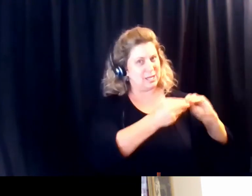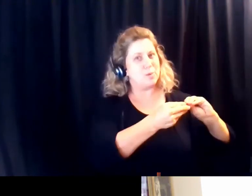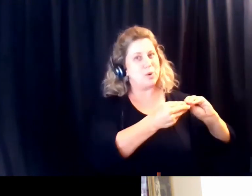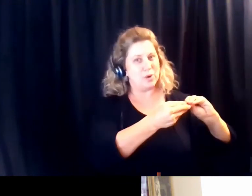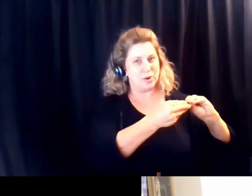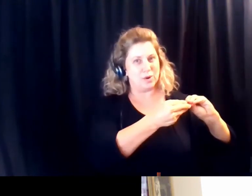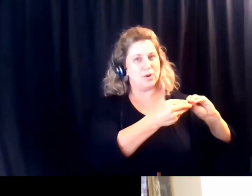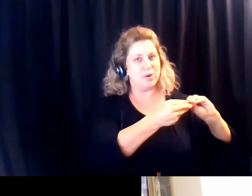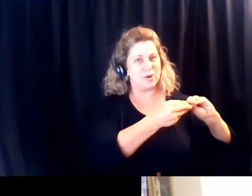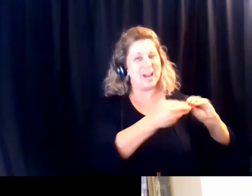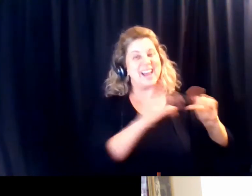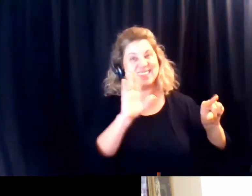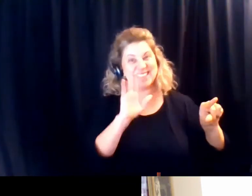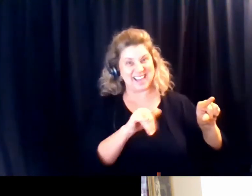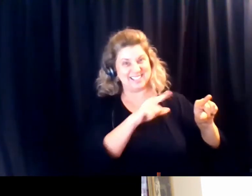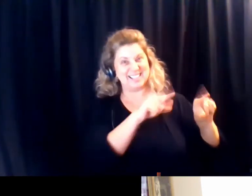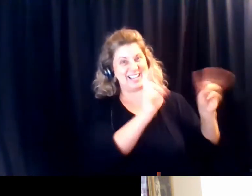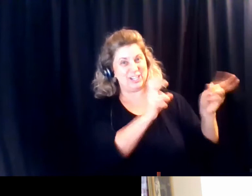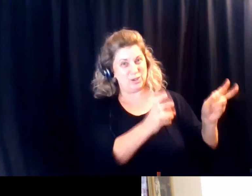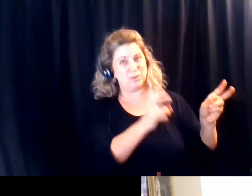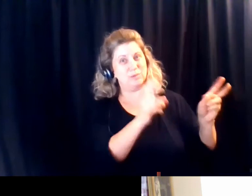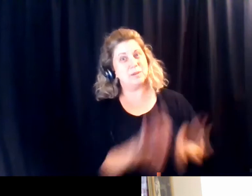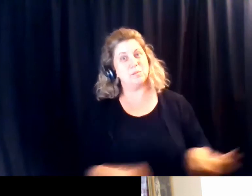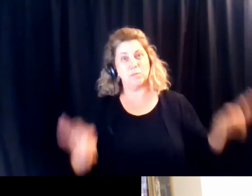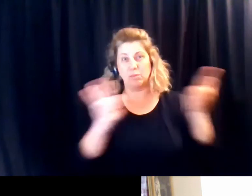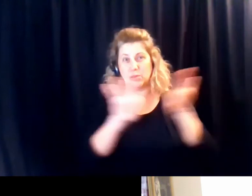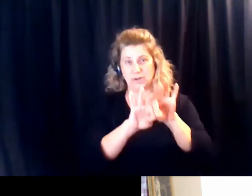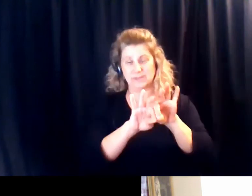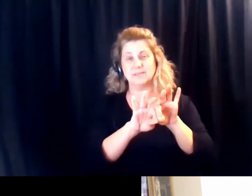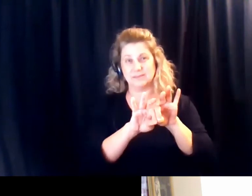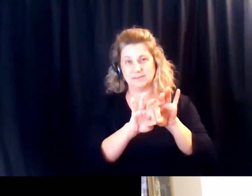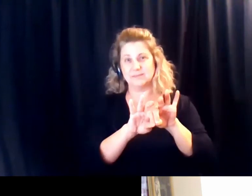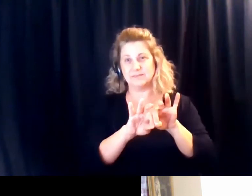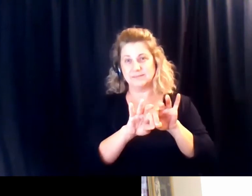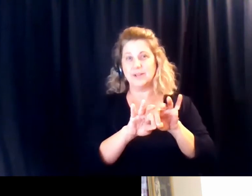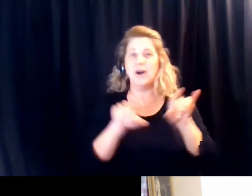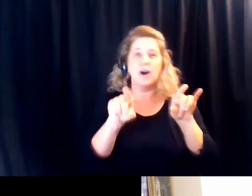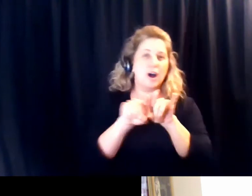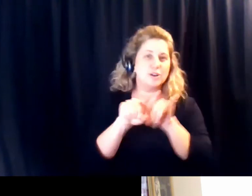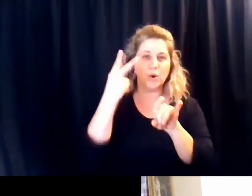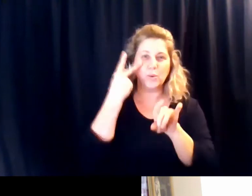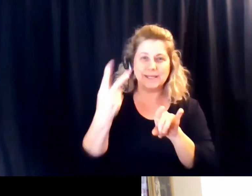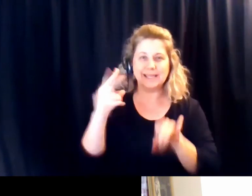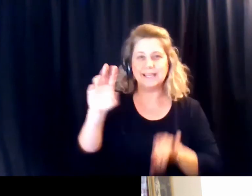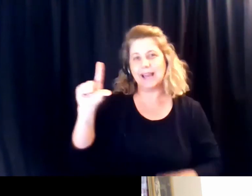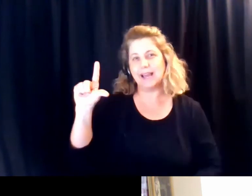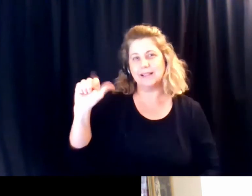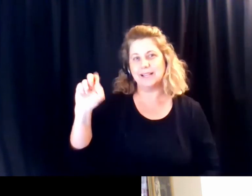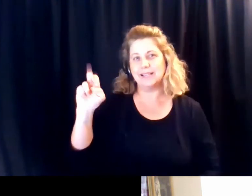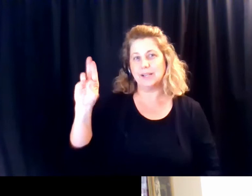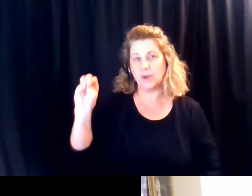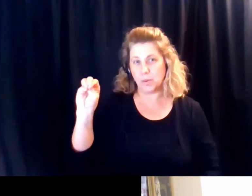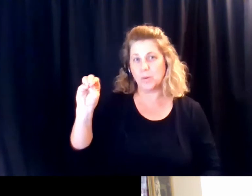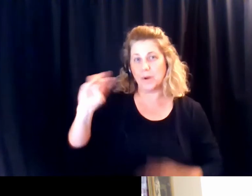Judith Heumann: The closing of hospitals and the fact that right now, the amount of money that we are spending on health care where people are getting coded because we are